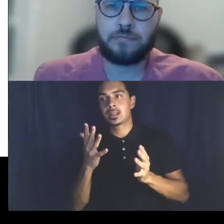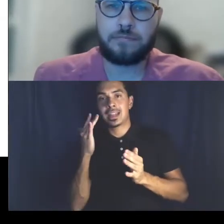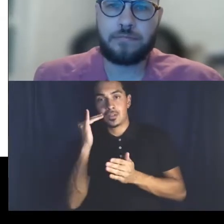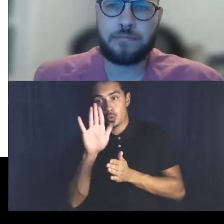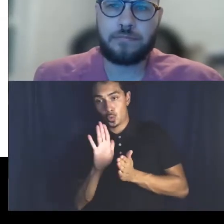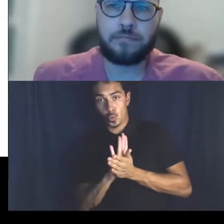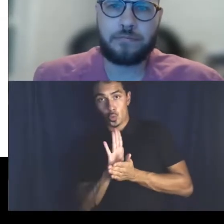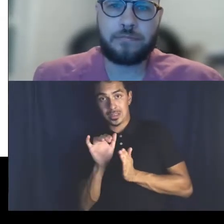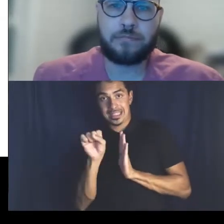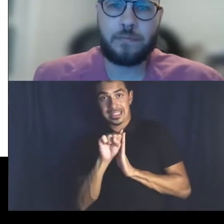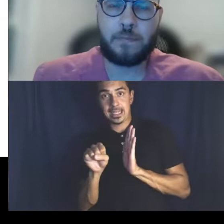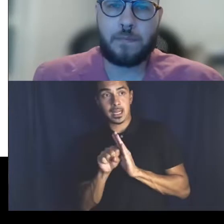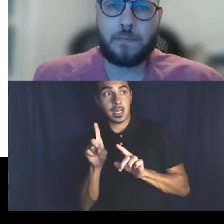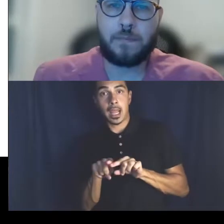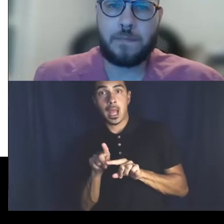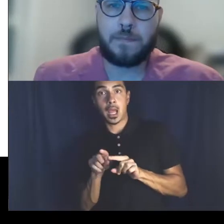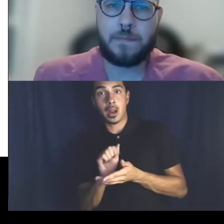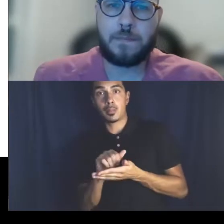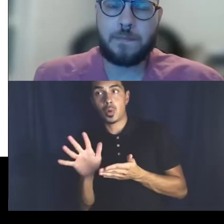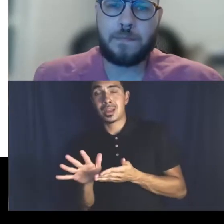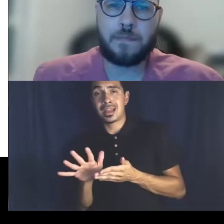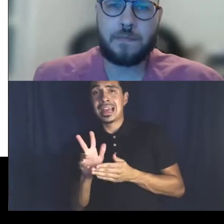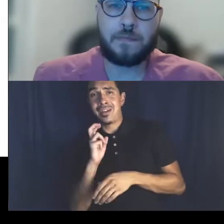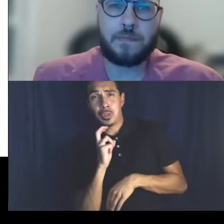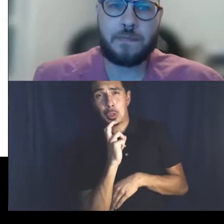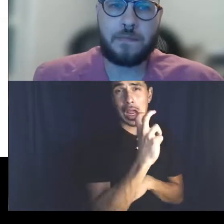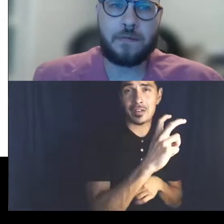we're having to balance trans healthcare